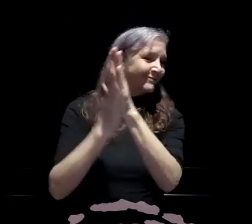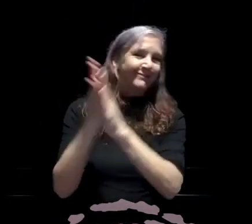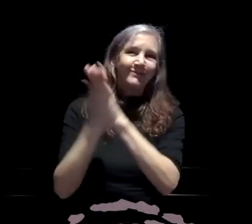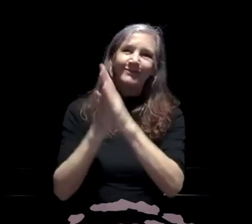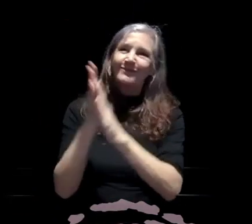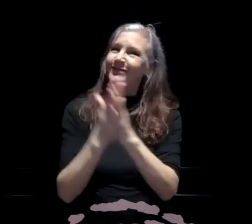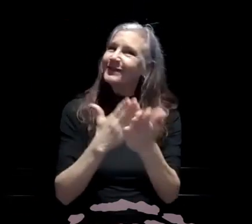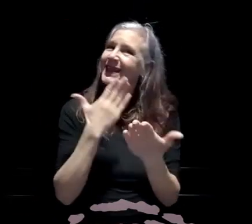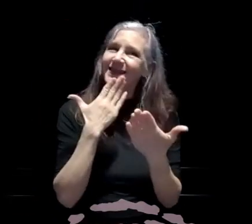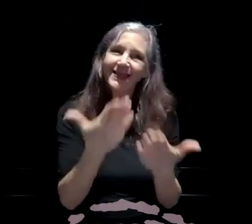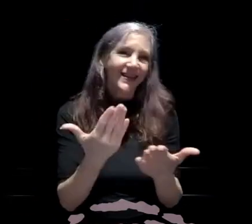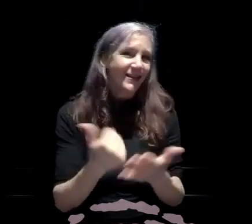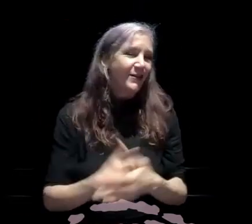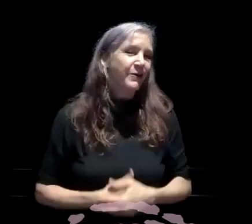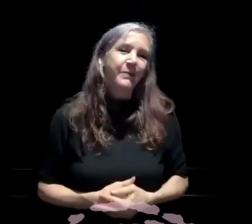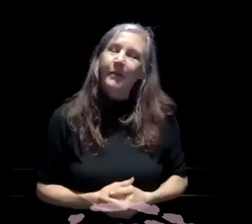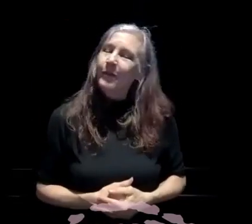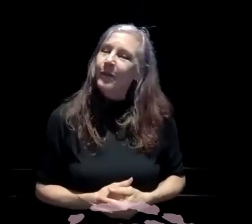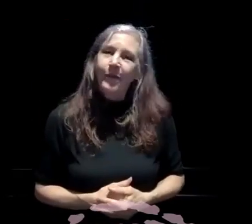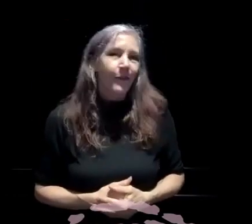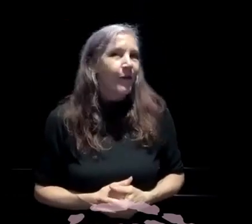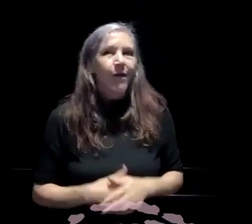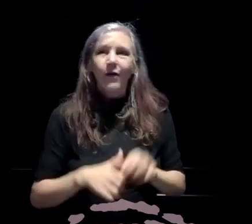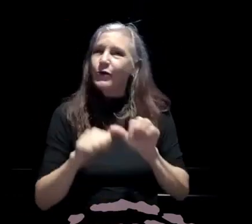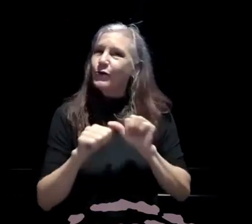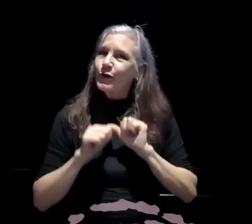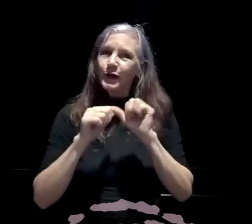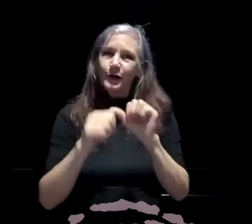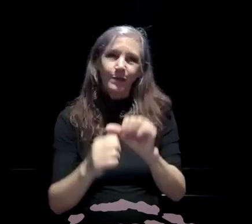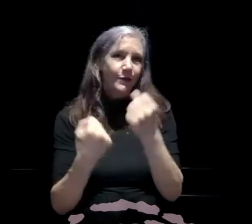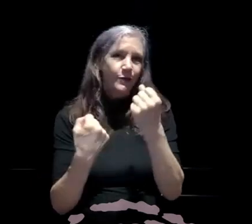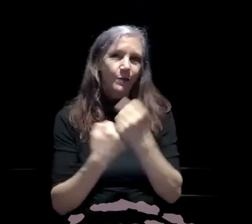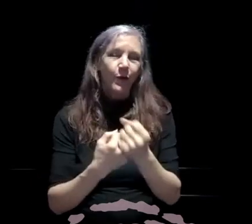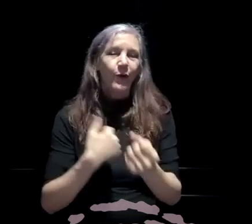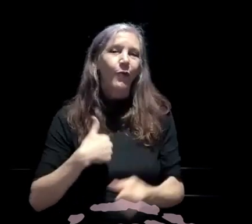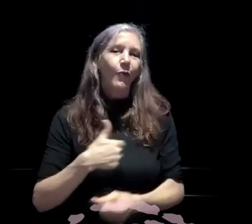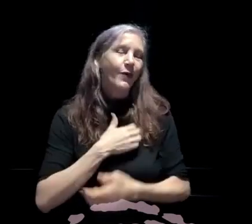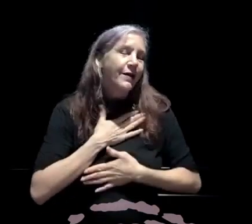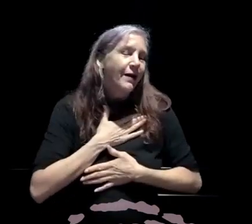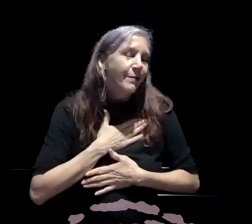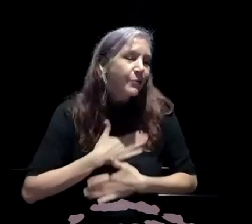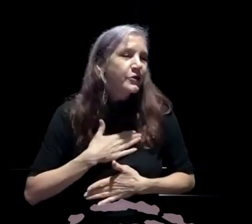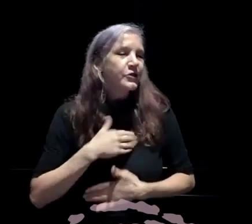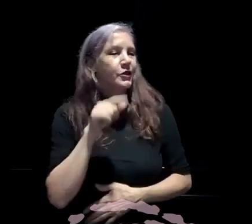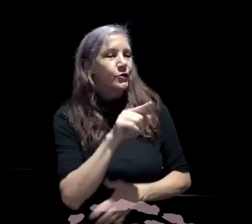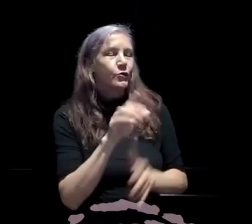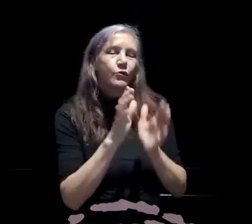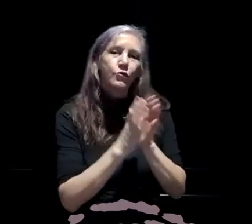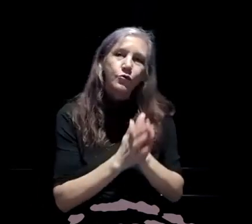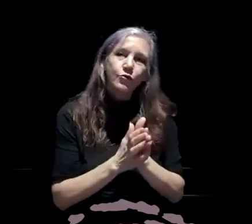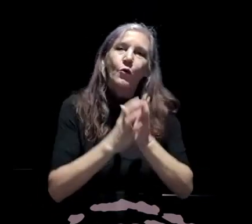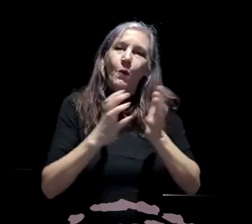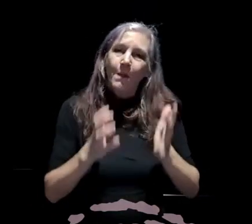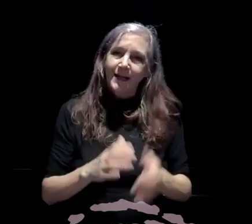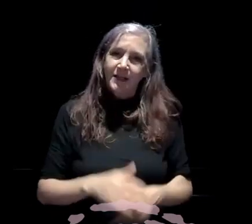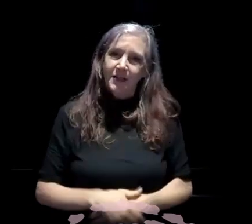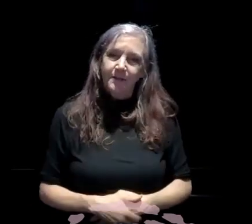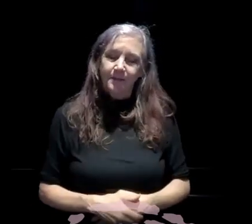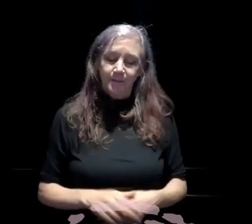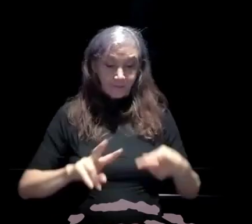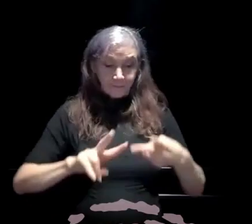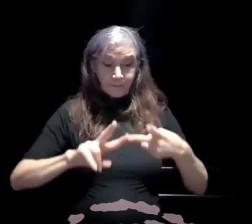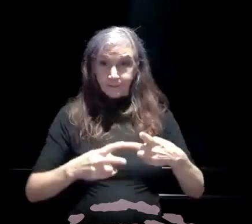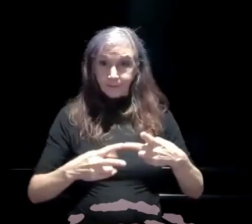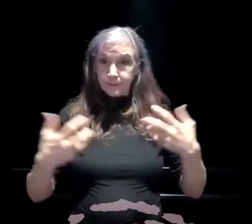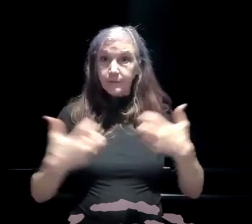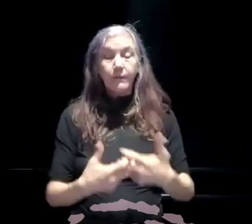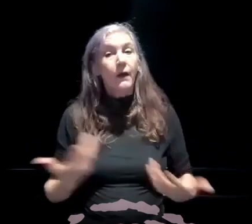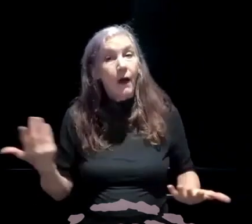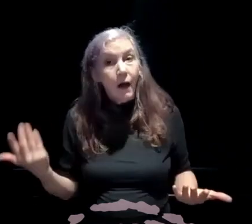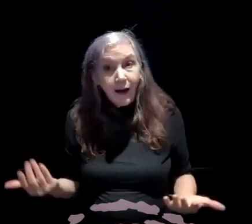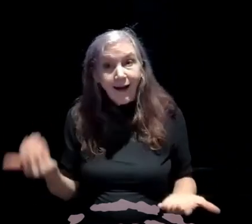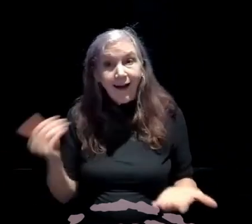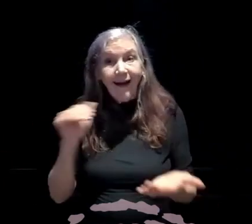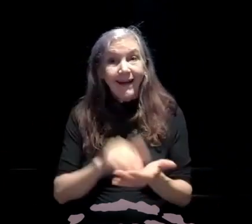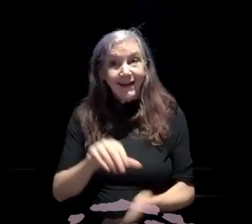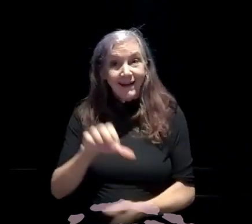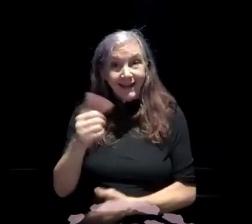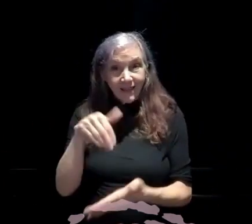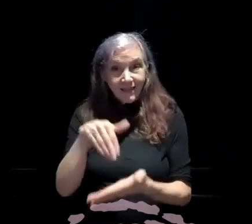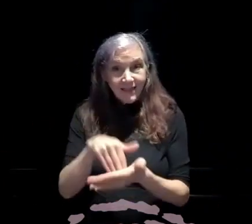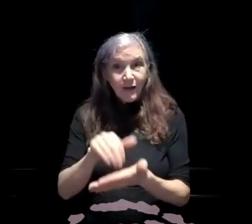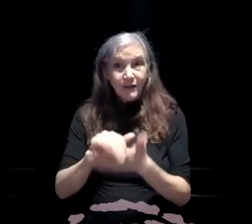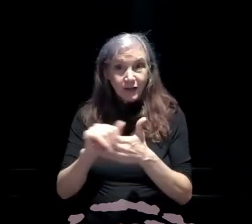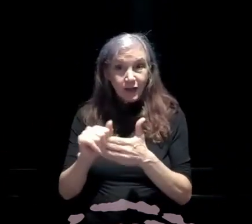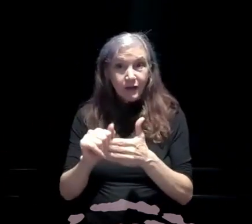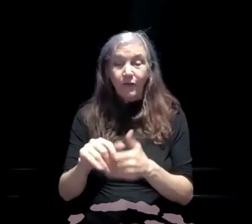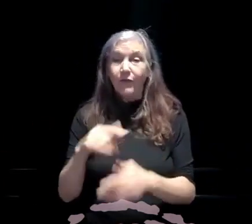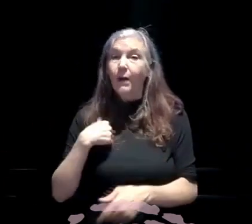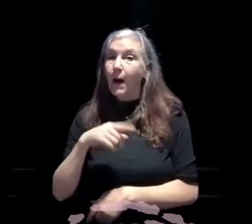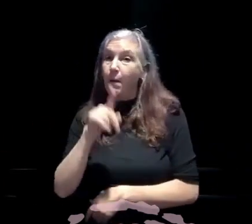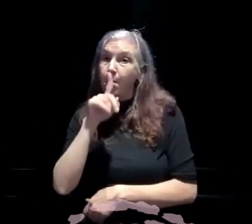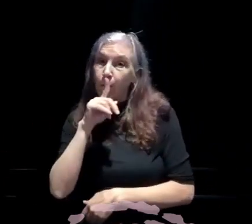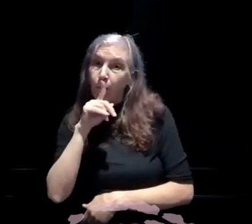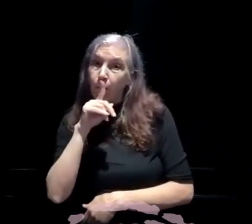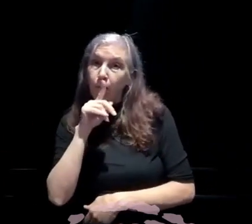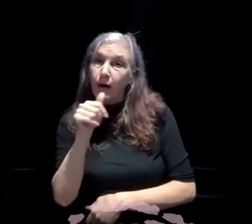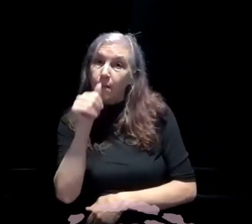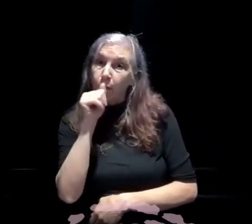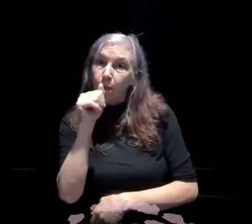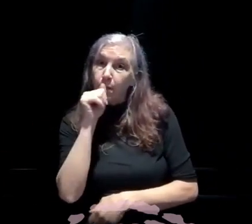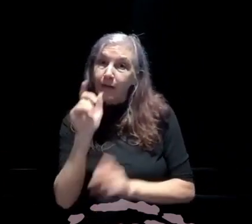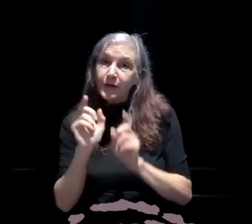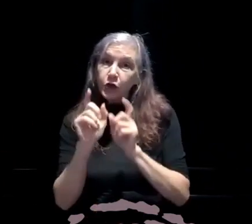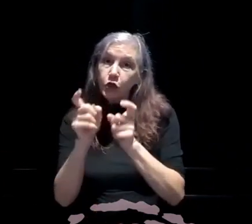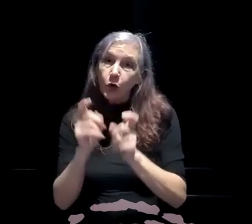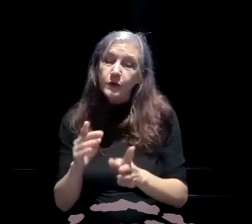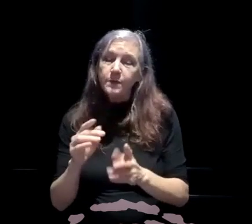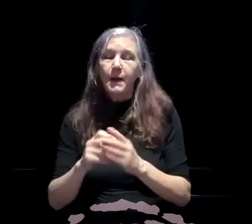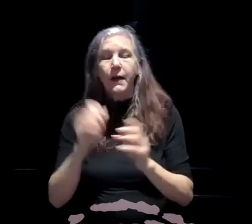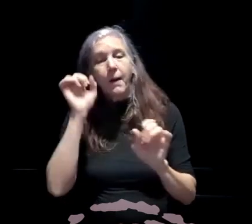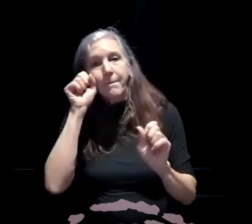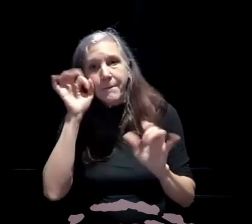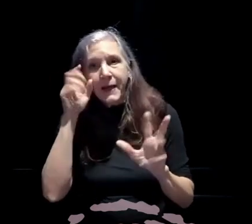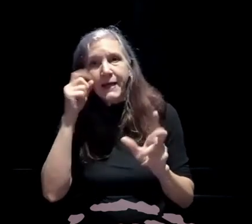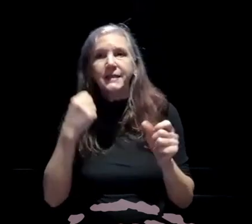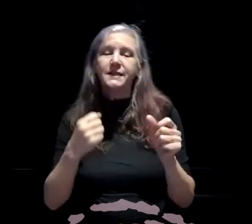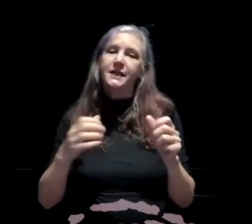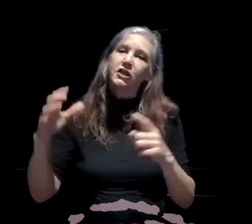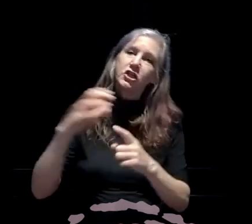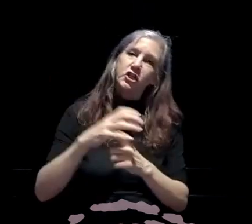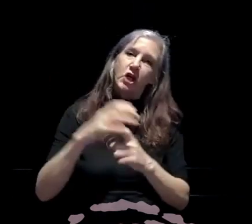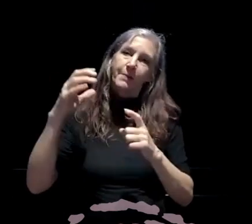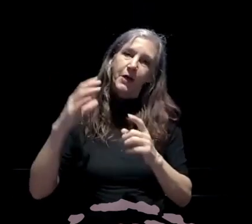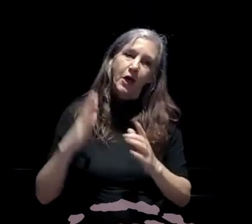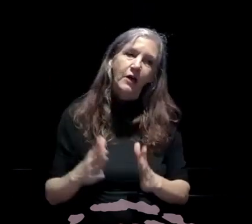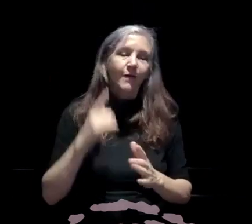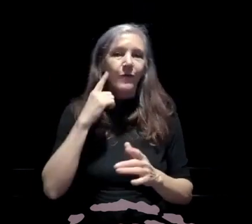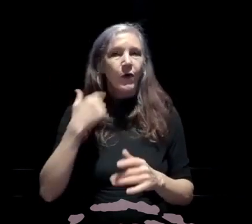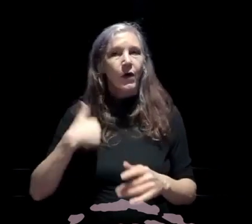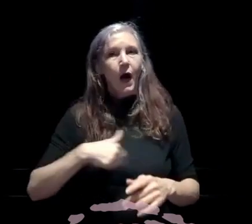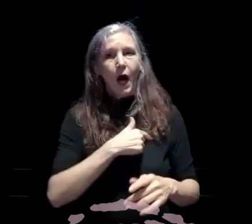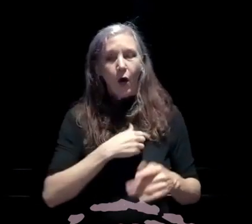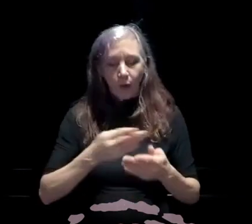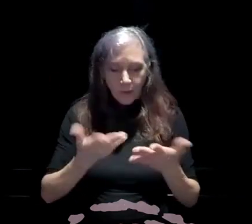Thank you so much again, Mary Ann, for your continued support. We appreciate you so very much. And now folks are second match is another $10,000 gift from an anonymous donor who has been an amazing champion for our presence in the disability community.